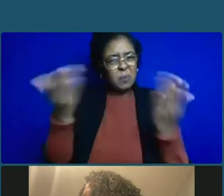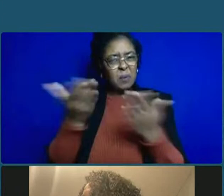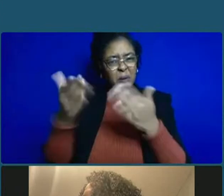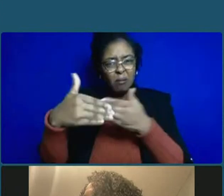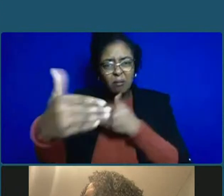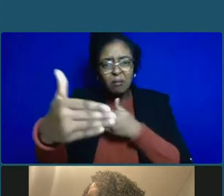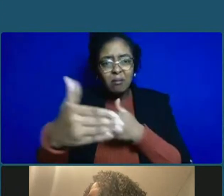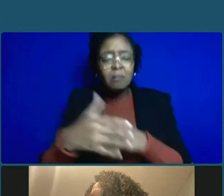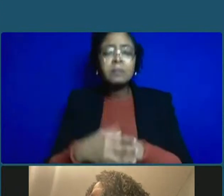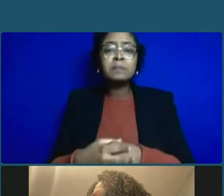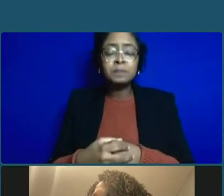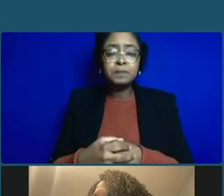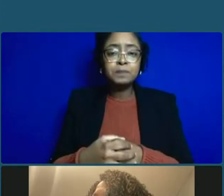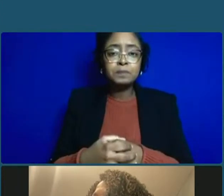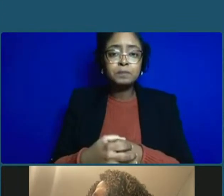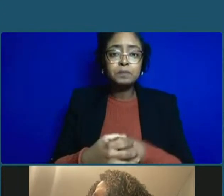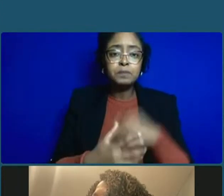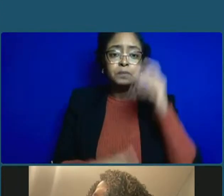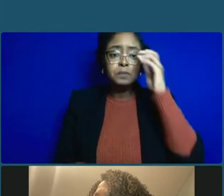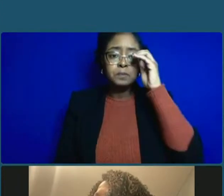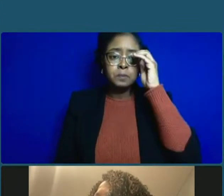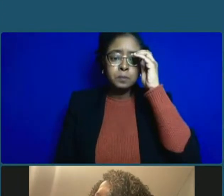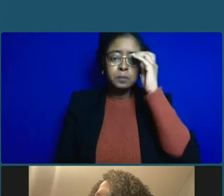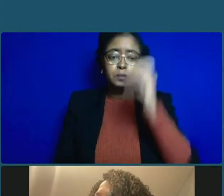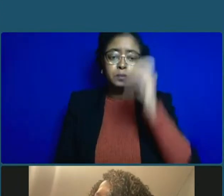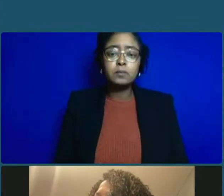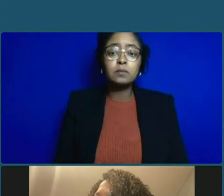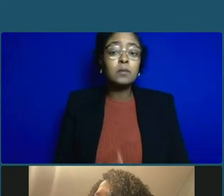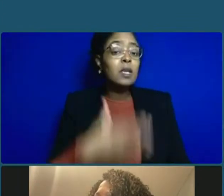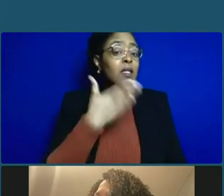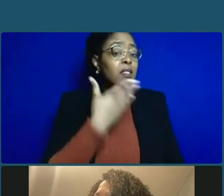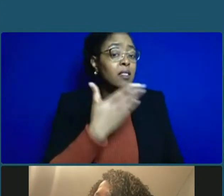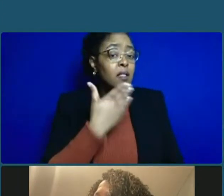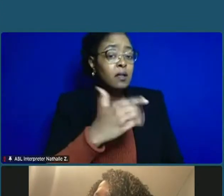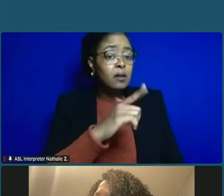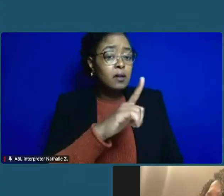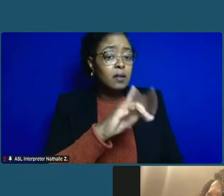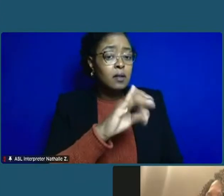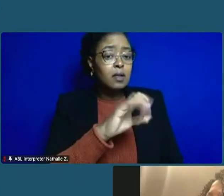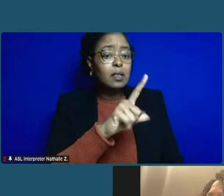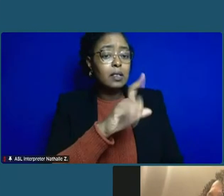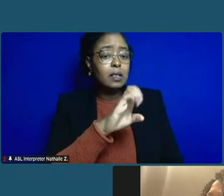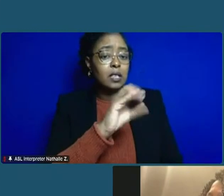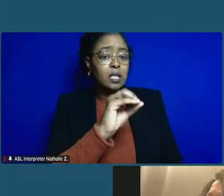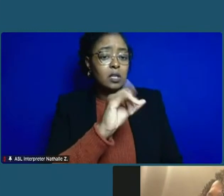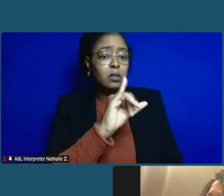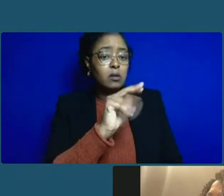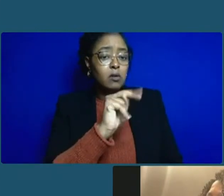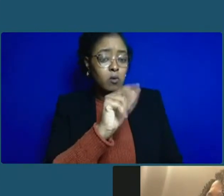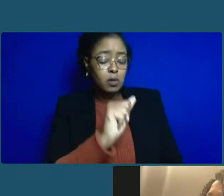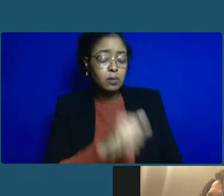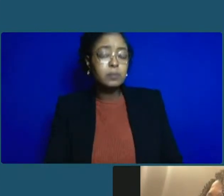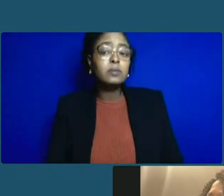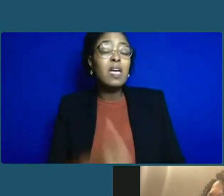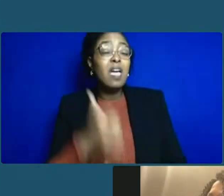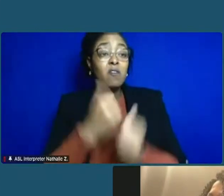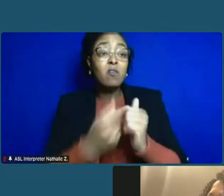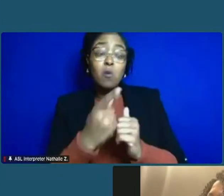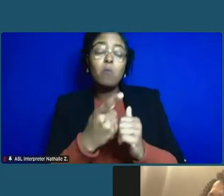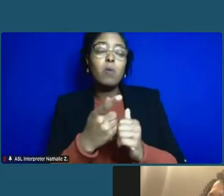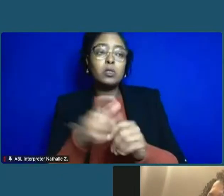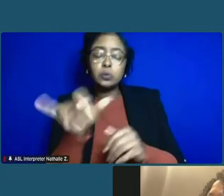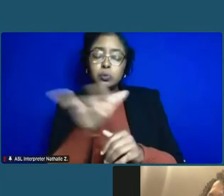where do we go from here? Thank